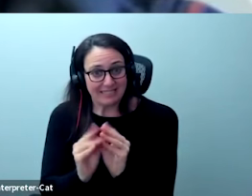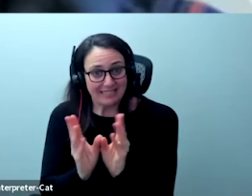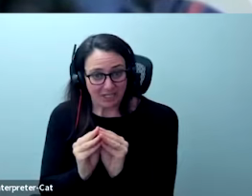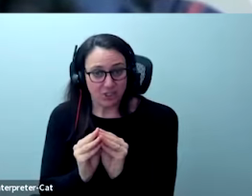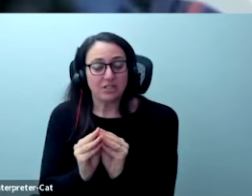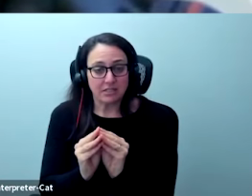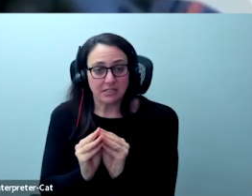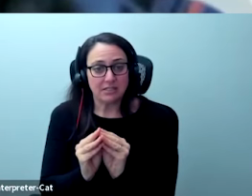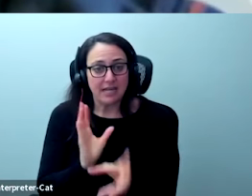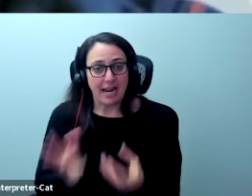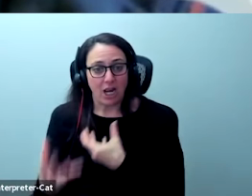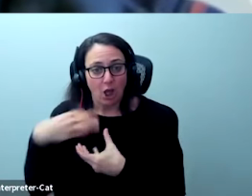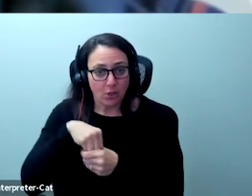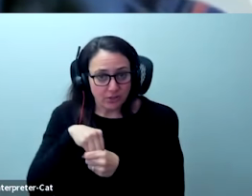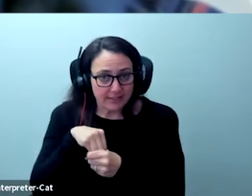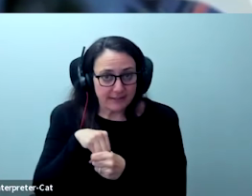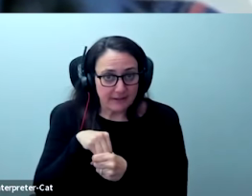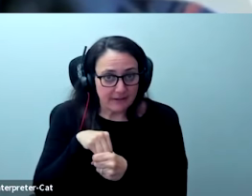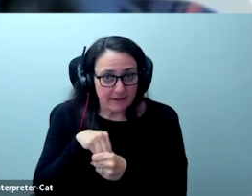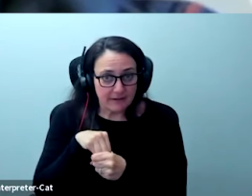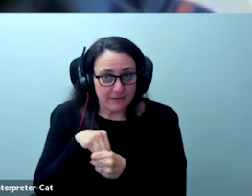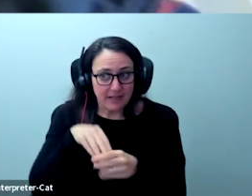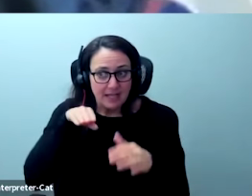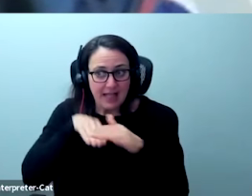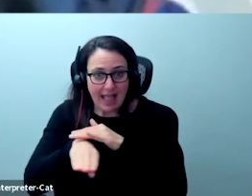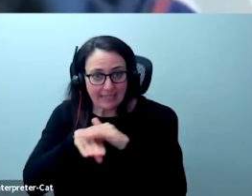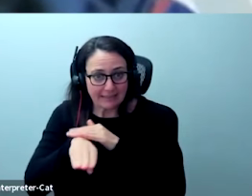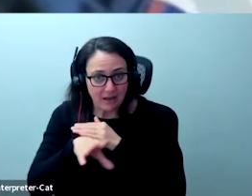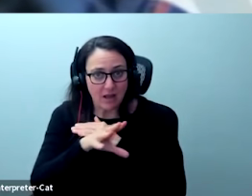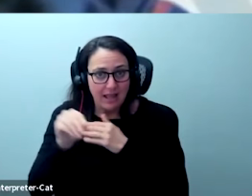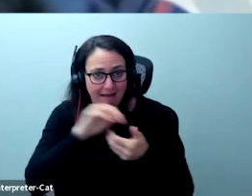"Inclusive, Accessible, and Collaborative Storytelling,"